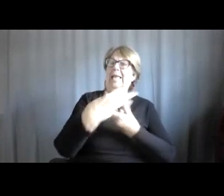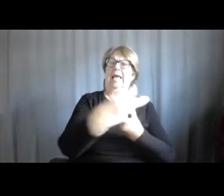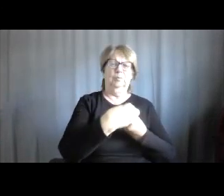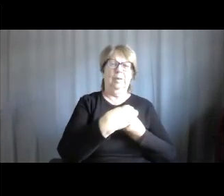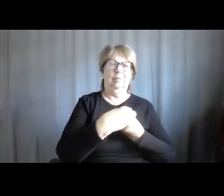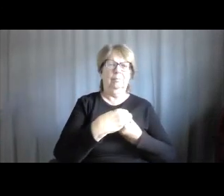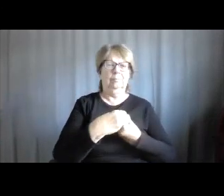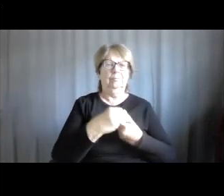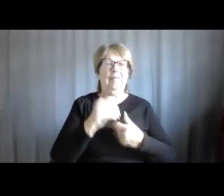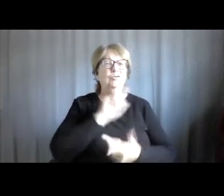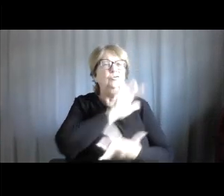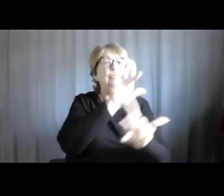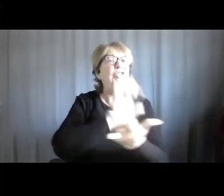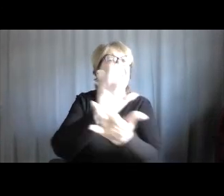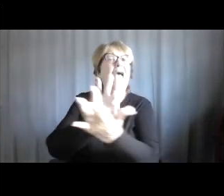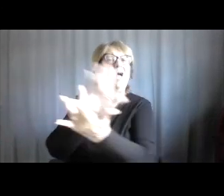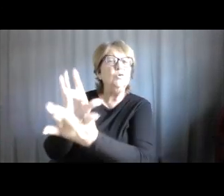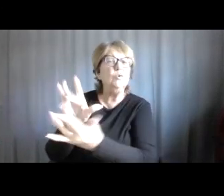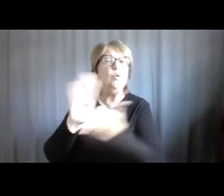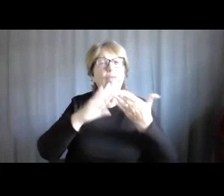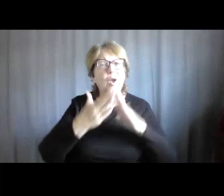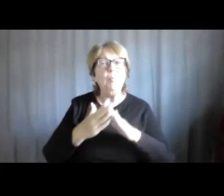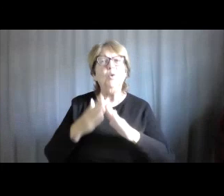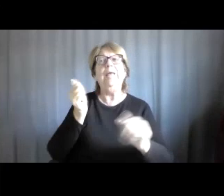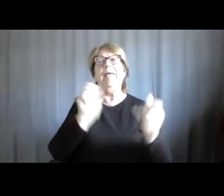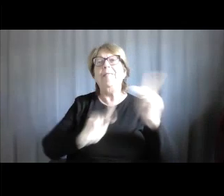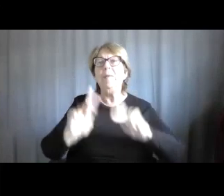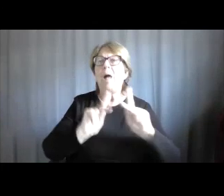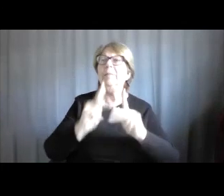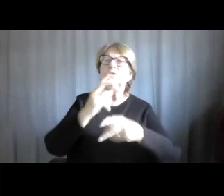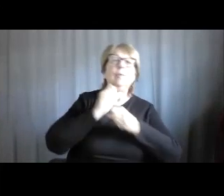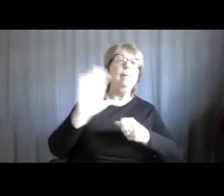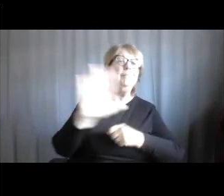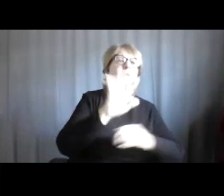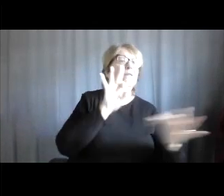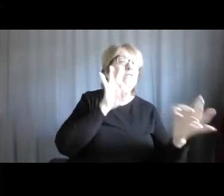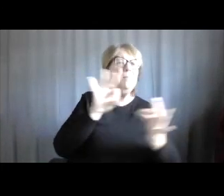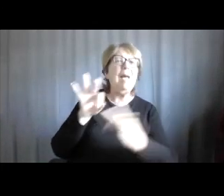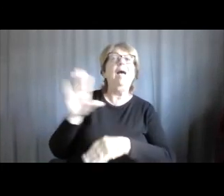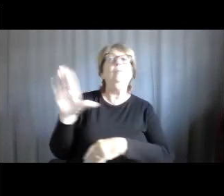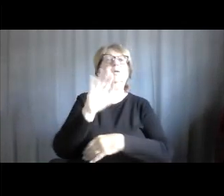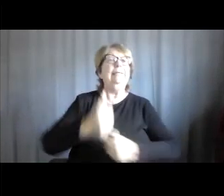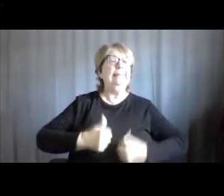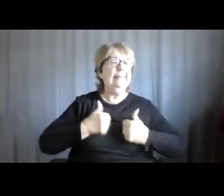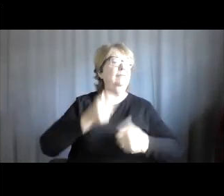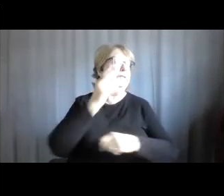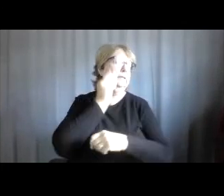reaching out to the community and public to receive feedback and lived experiences. [Roby Poche (DES)] Once the public